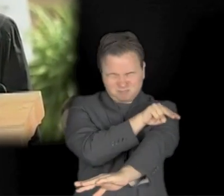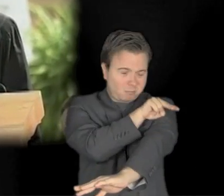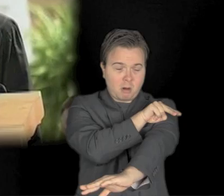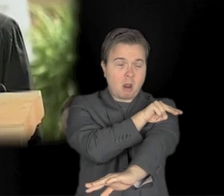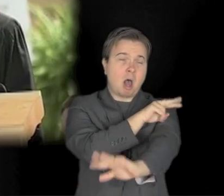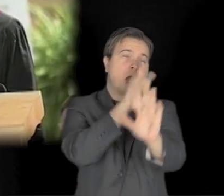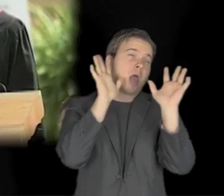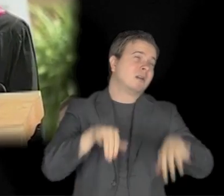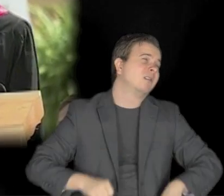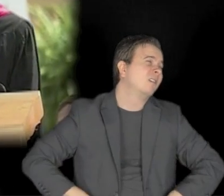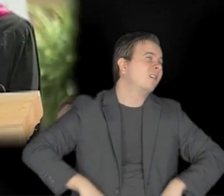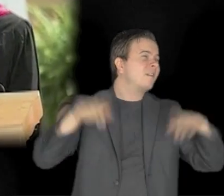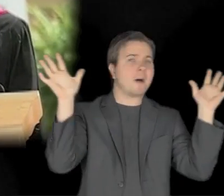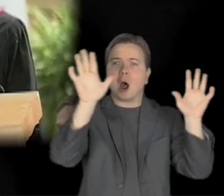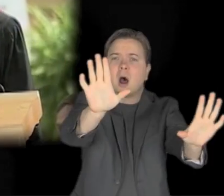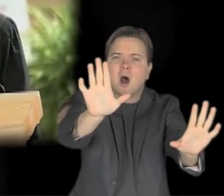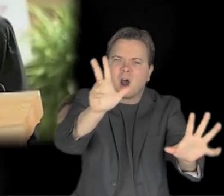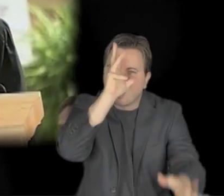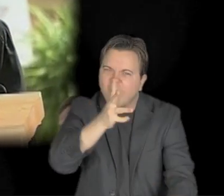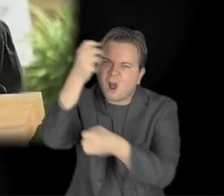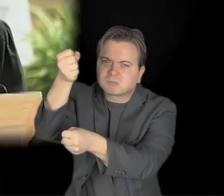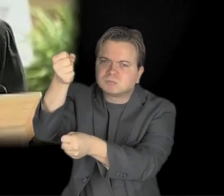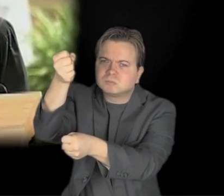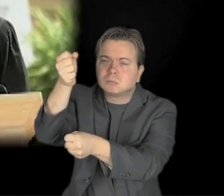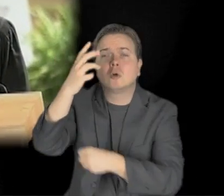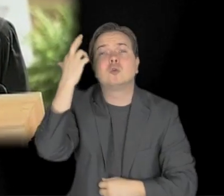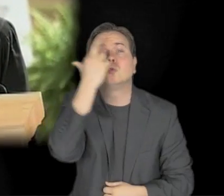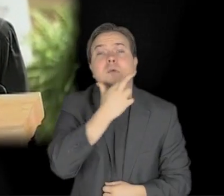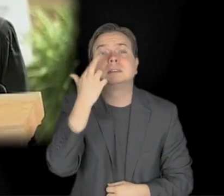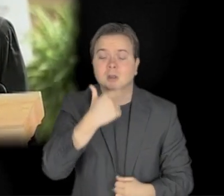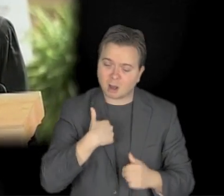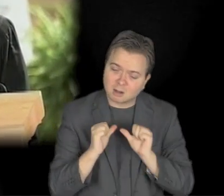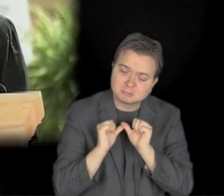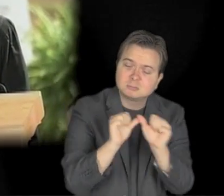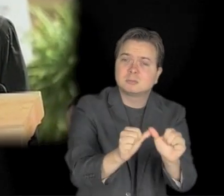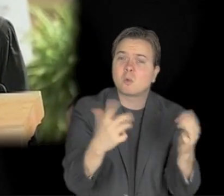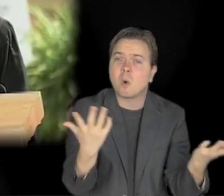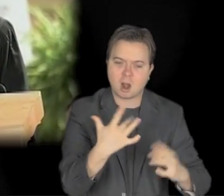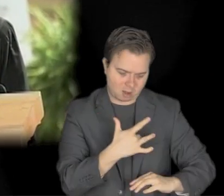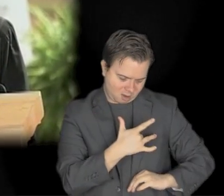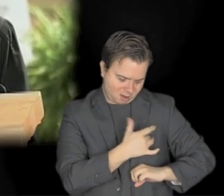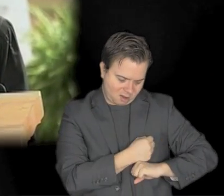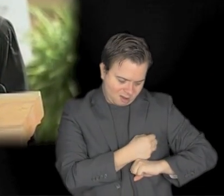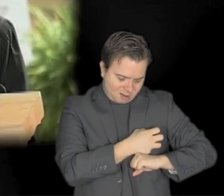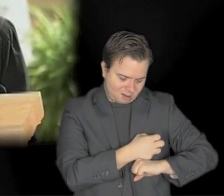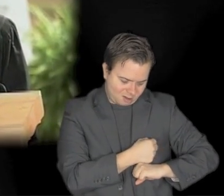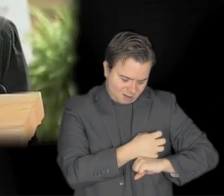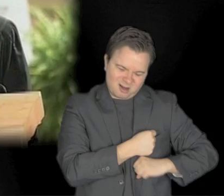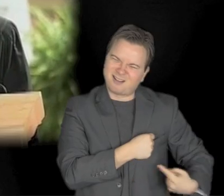I'm convinced that the only thing that kept me going was that I loved what I did. You've got to find what you love.